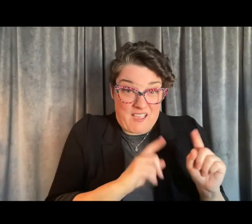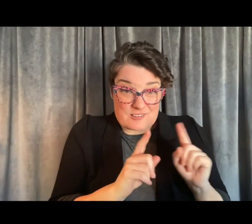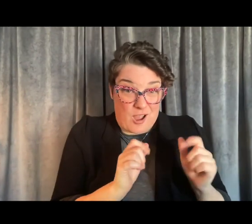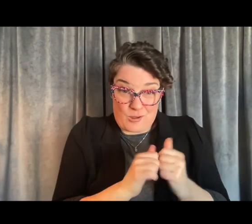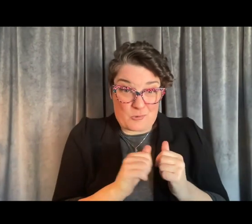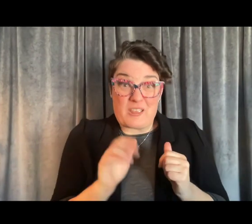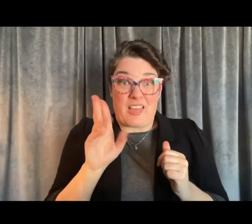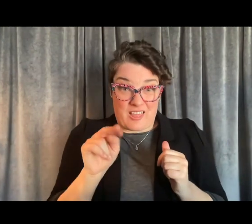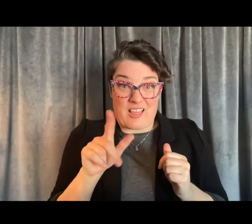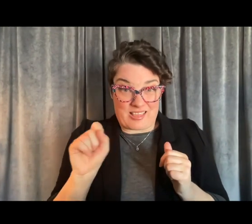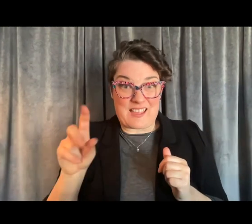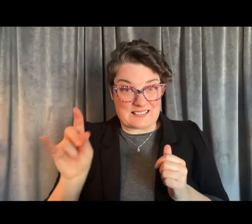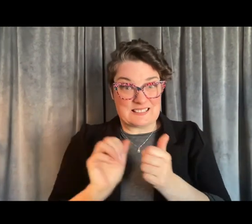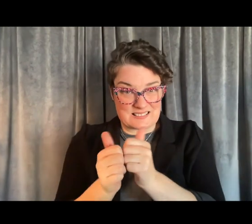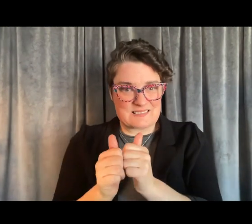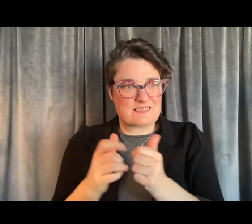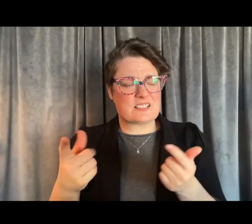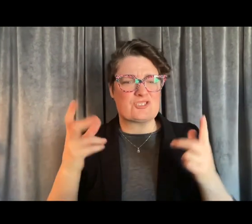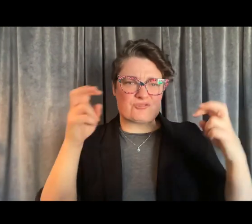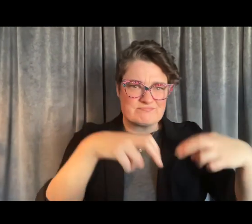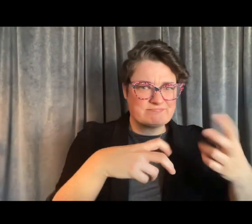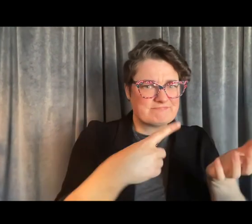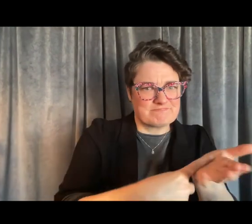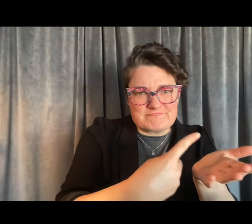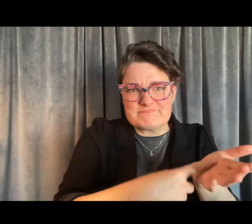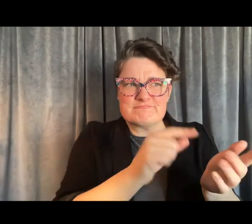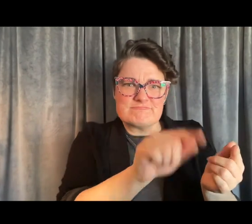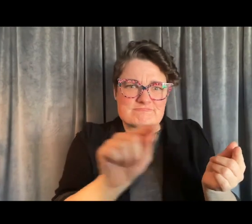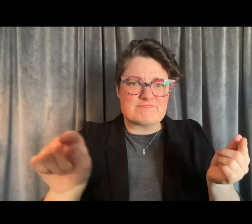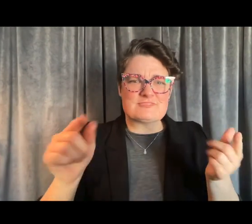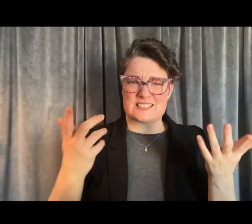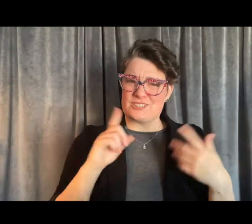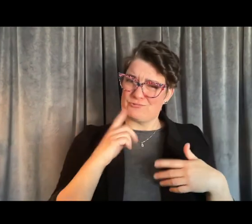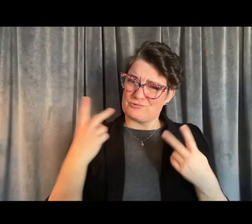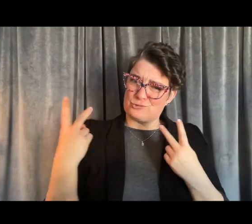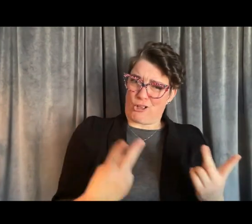Get seats at some tables, and she really saw it as a success.